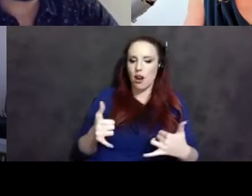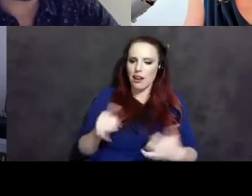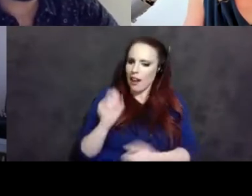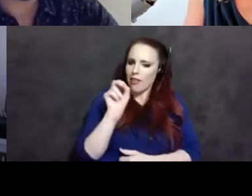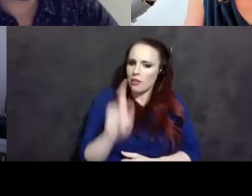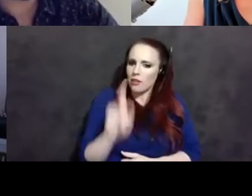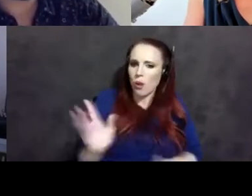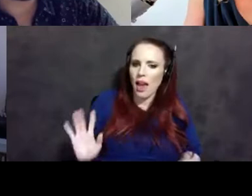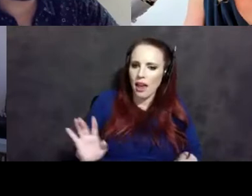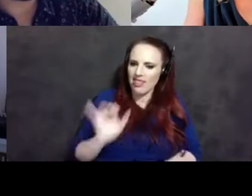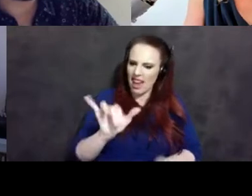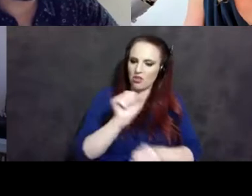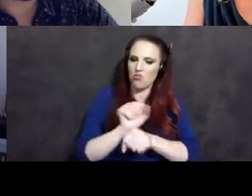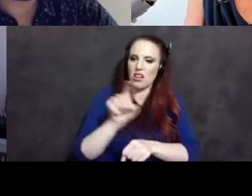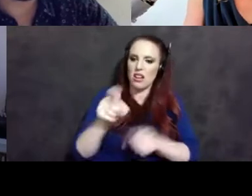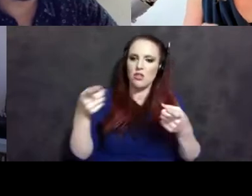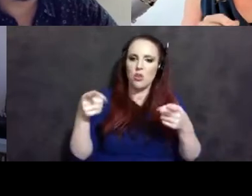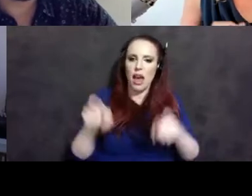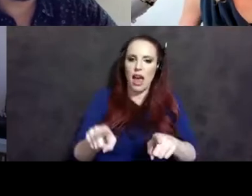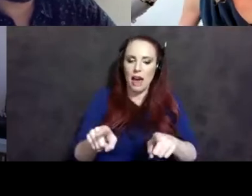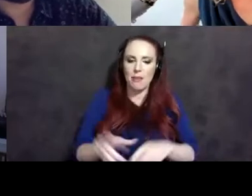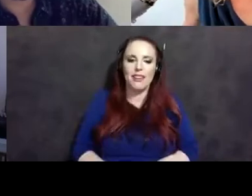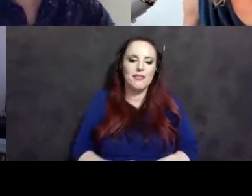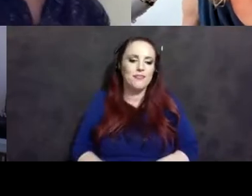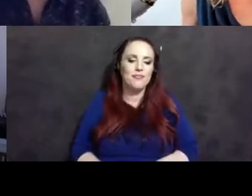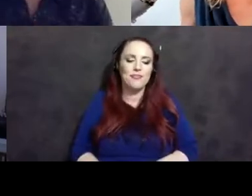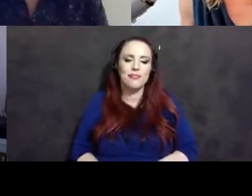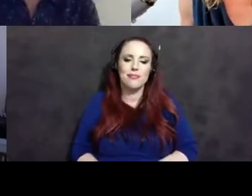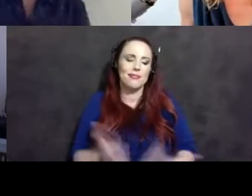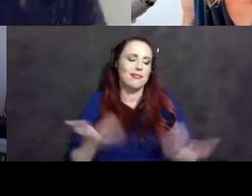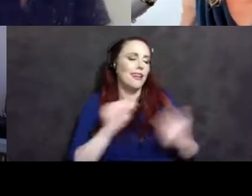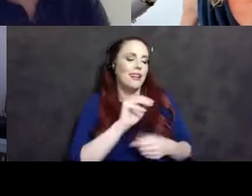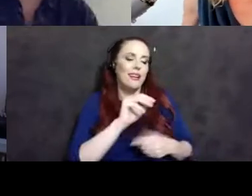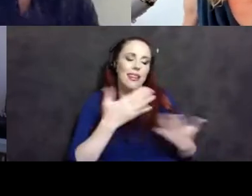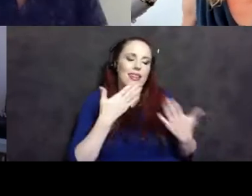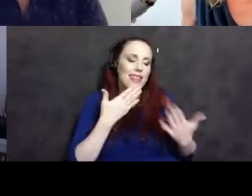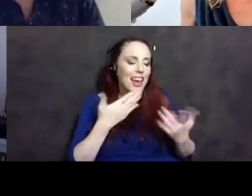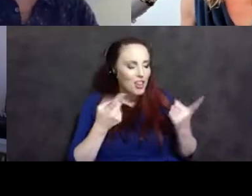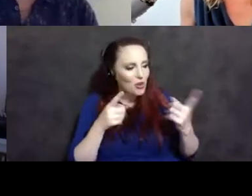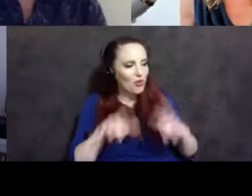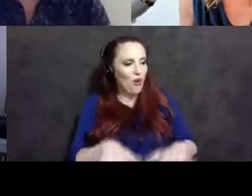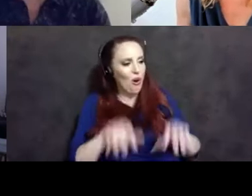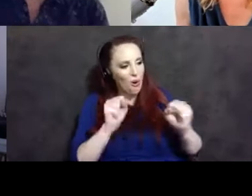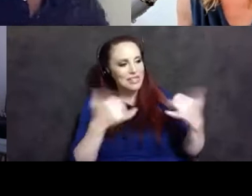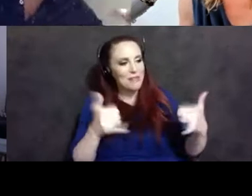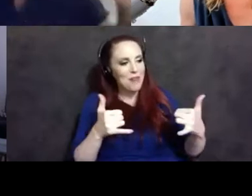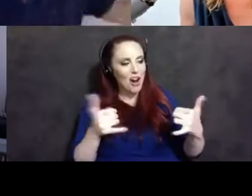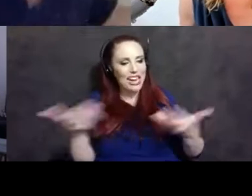The work that has to be done. Thanks for being a good example of allyship by hosting a party and bringing us all to